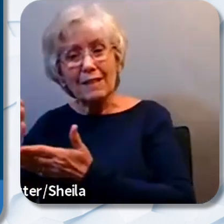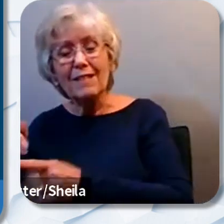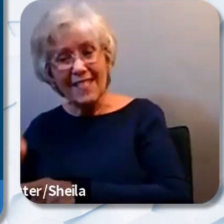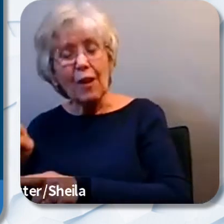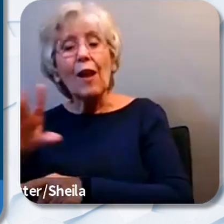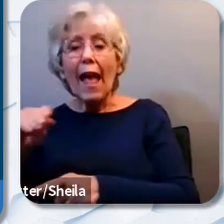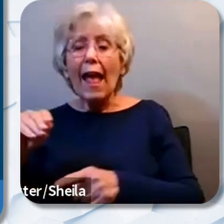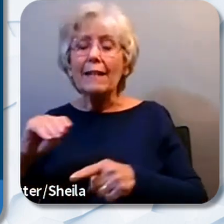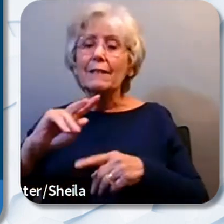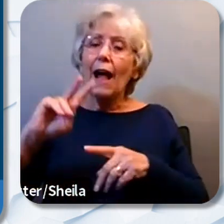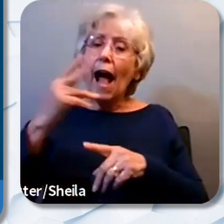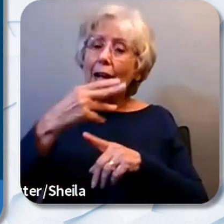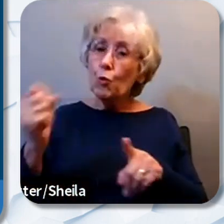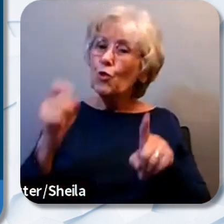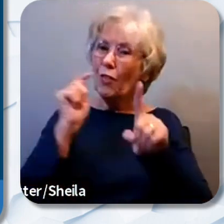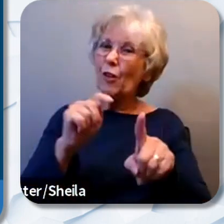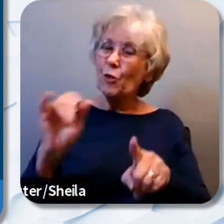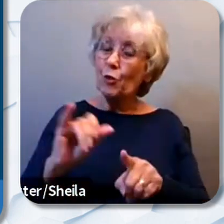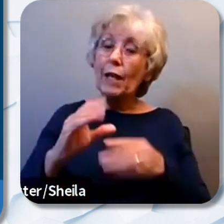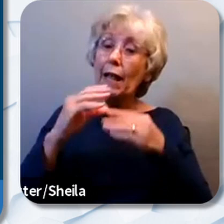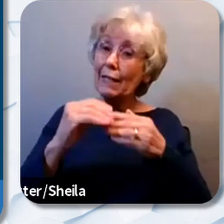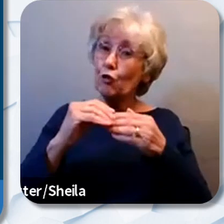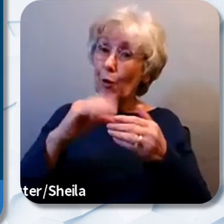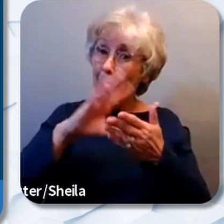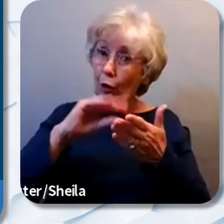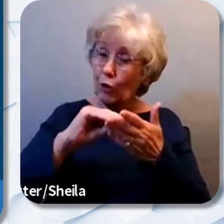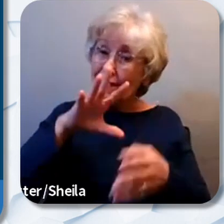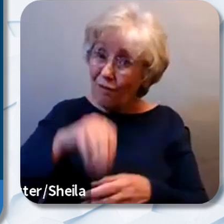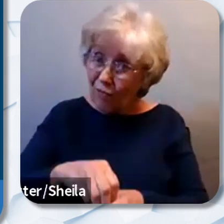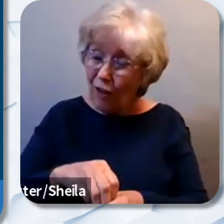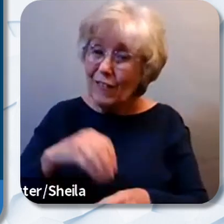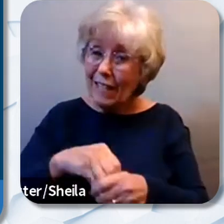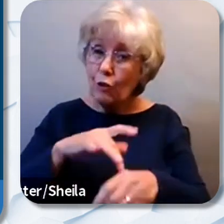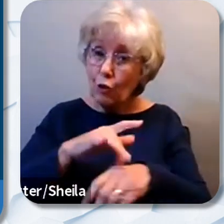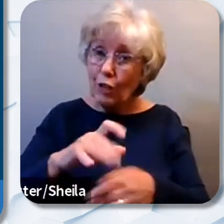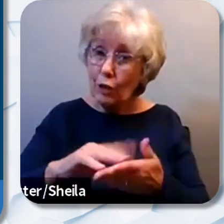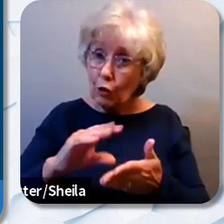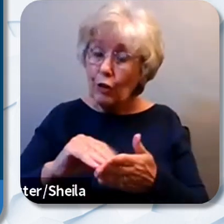so when leadership and learning is at the table early learning programs is sitting there with all